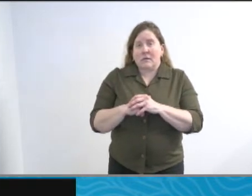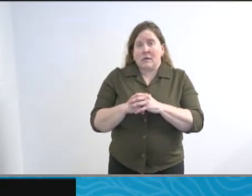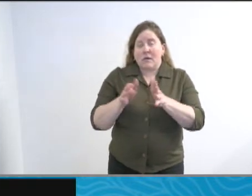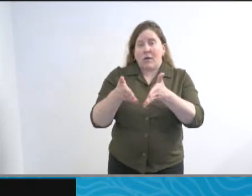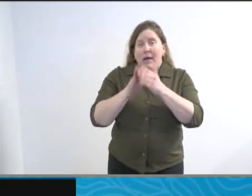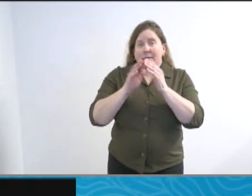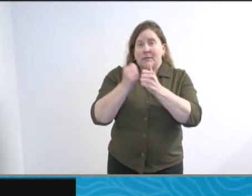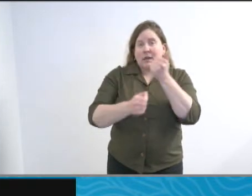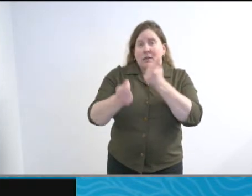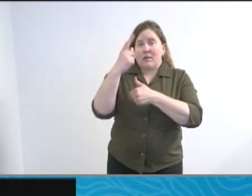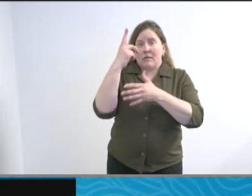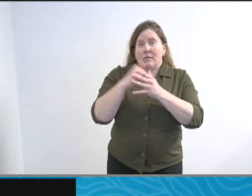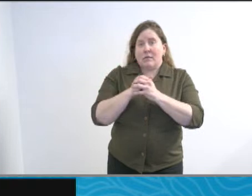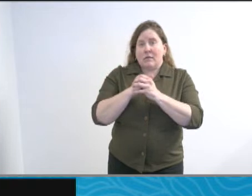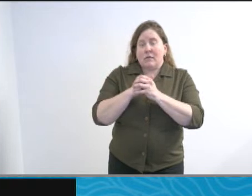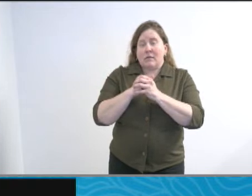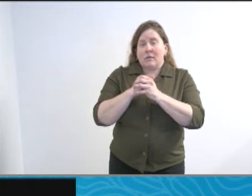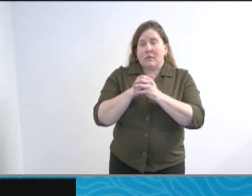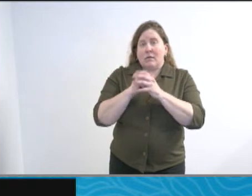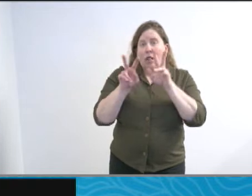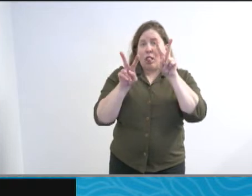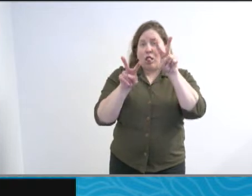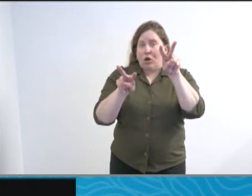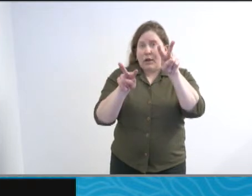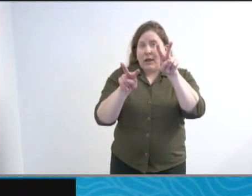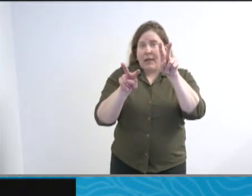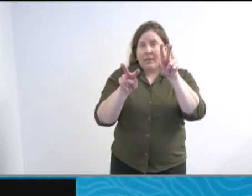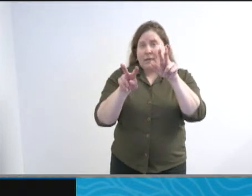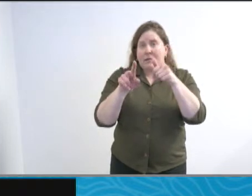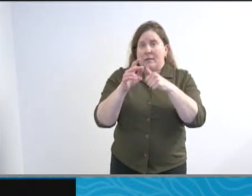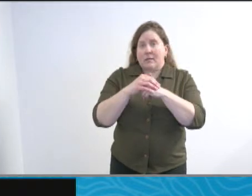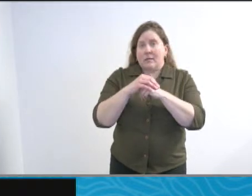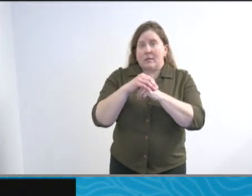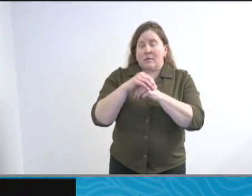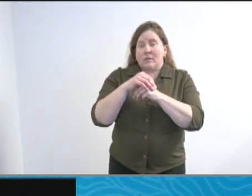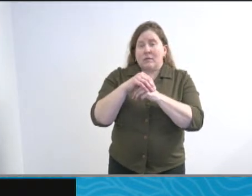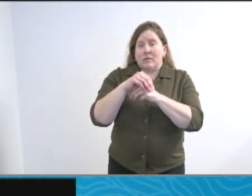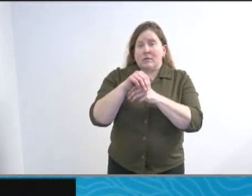to look at the draft LCAP, let us know what you see